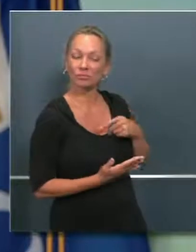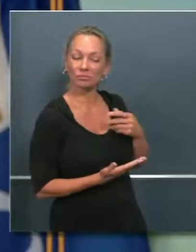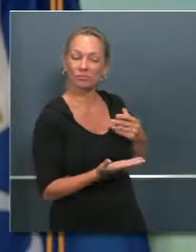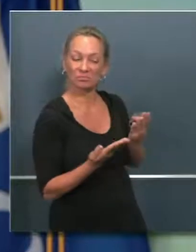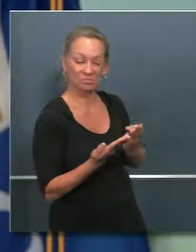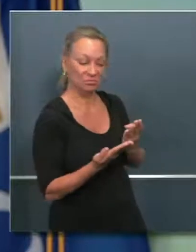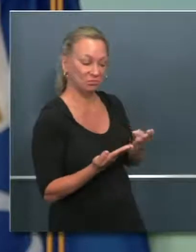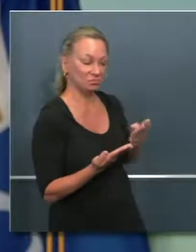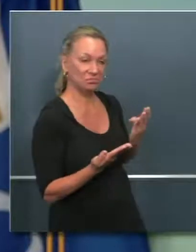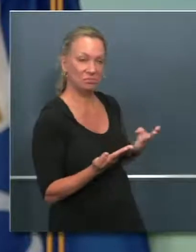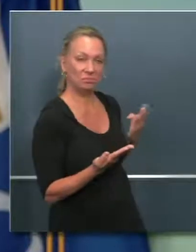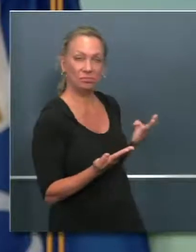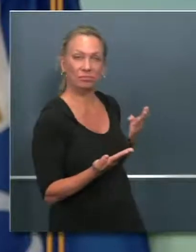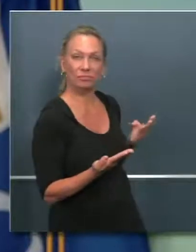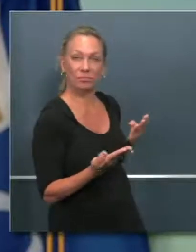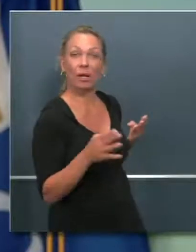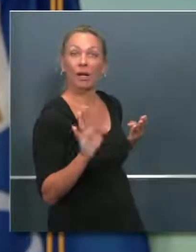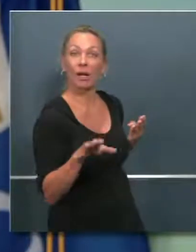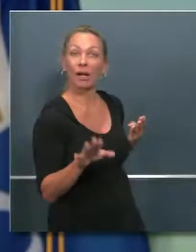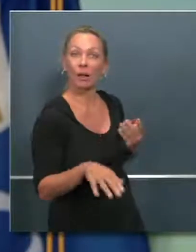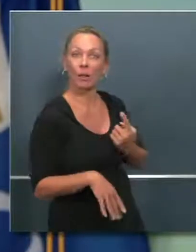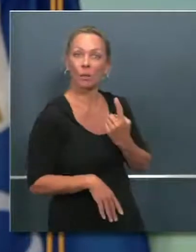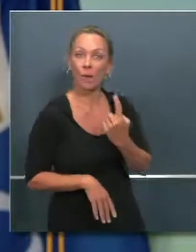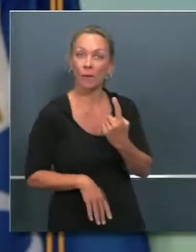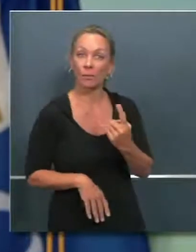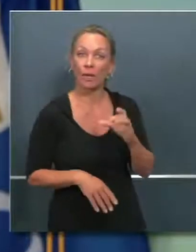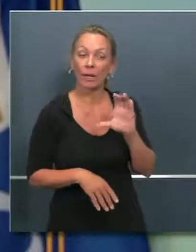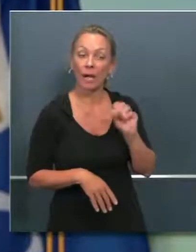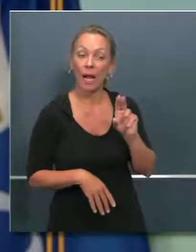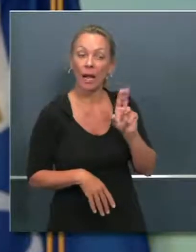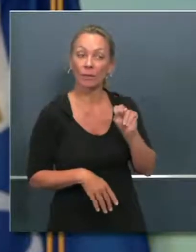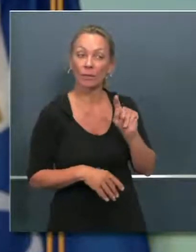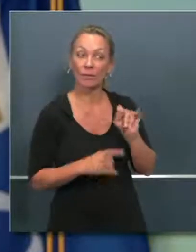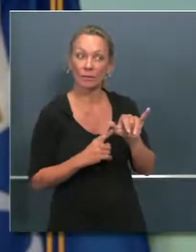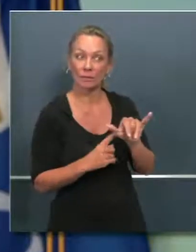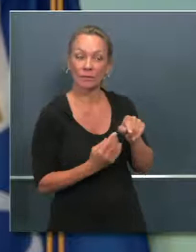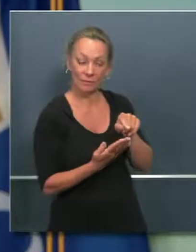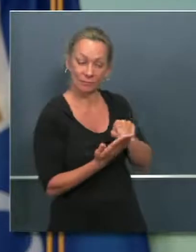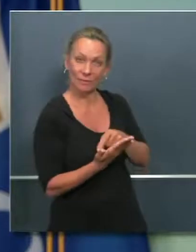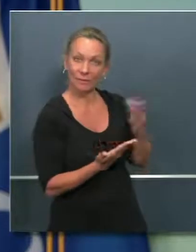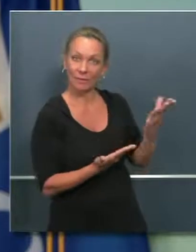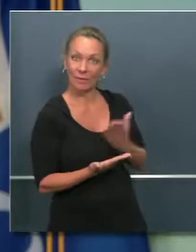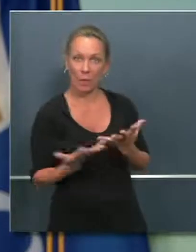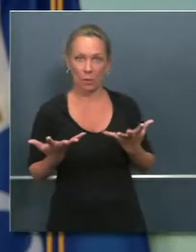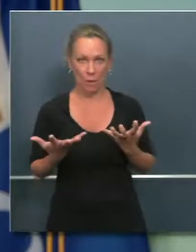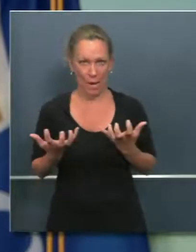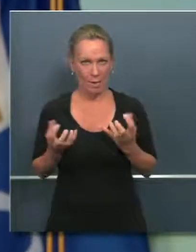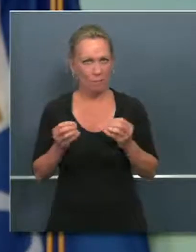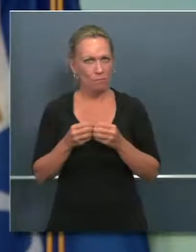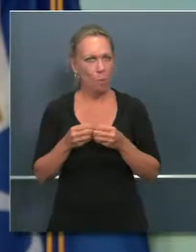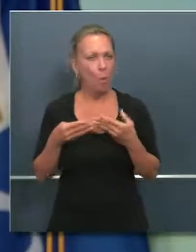County but was simply unable to attest that the conditions were such that they can't mitigate